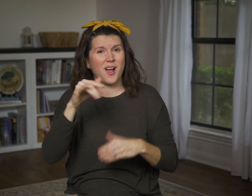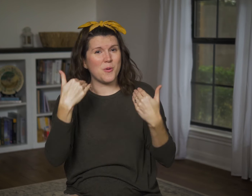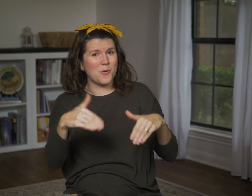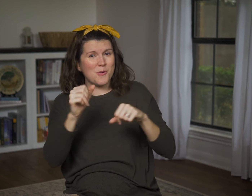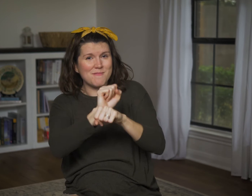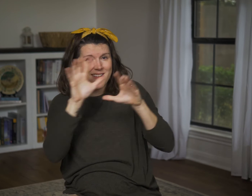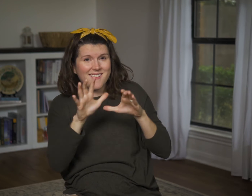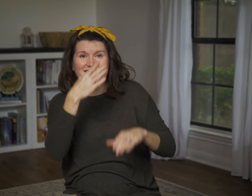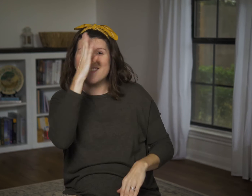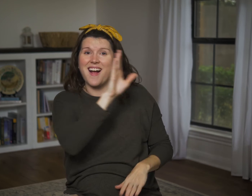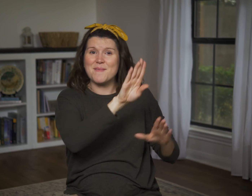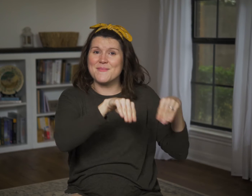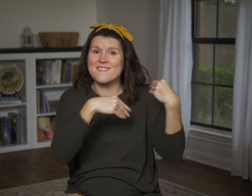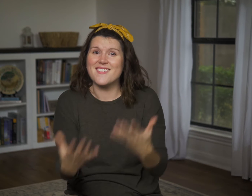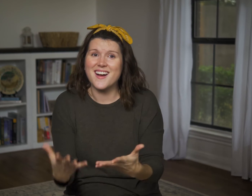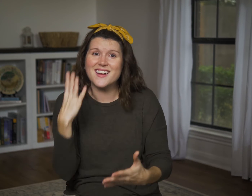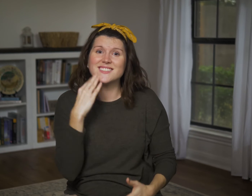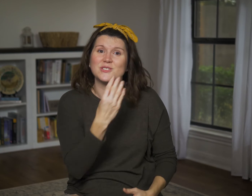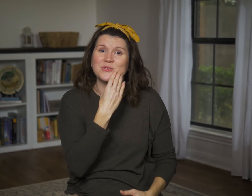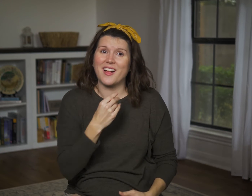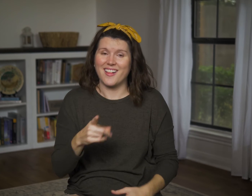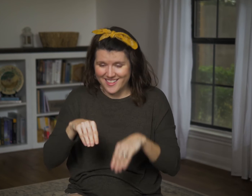The miracle of God’s provision for Israel